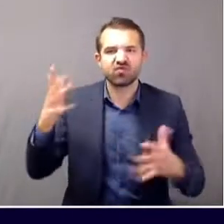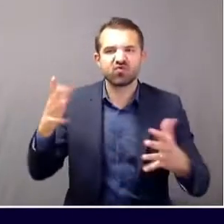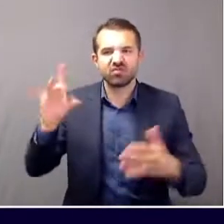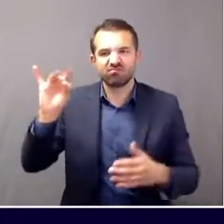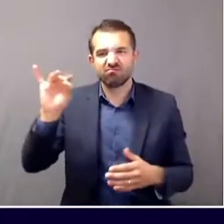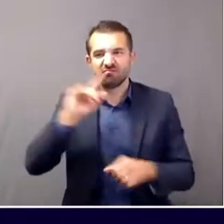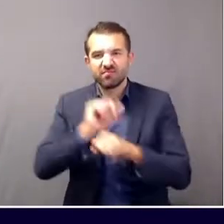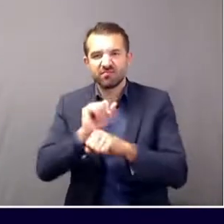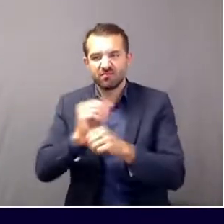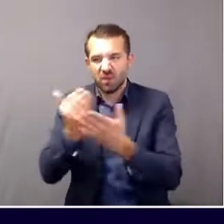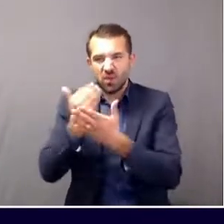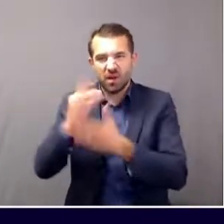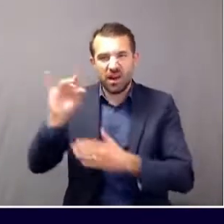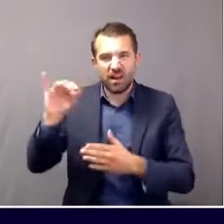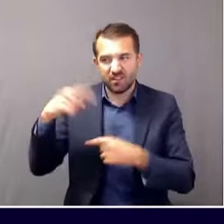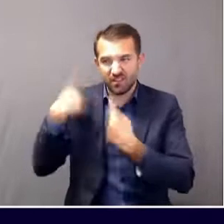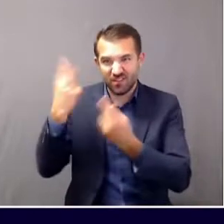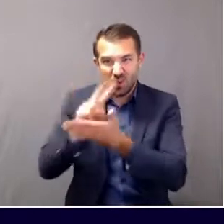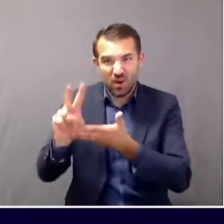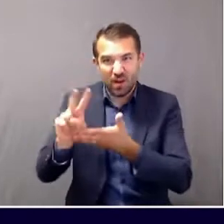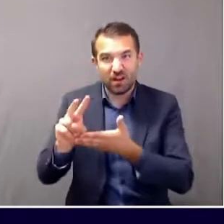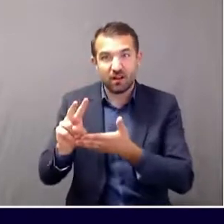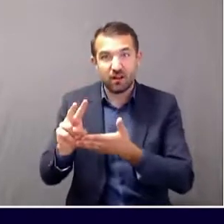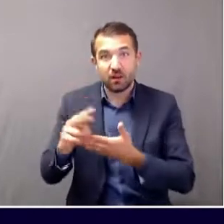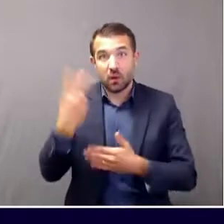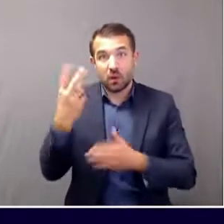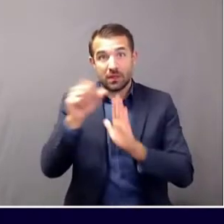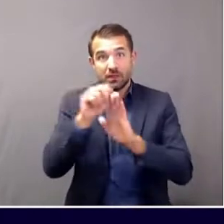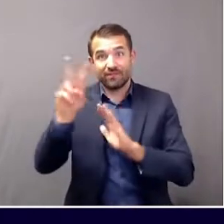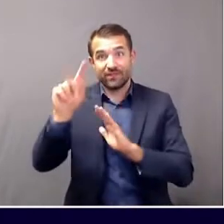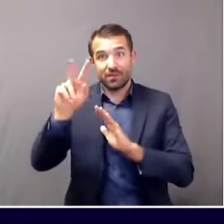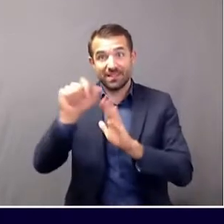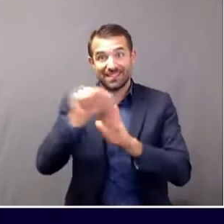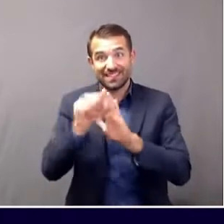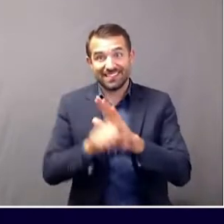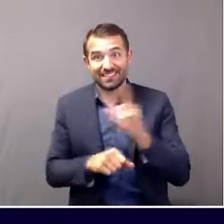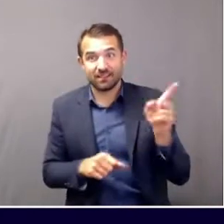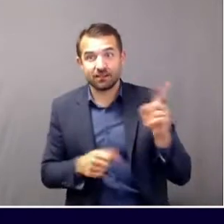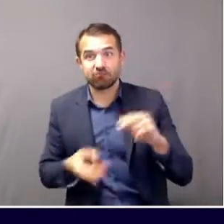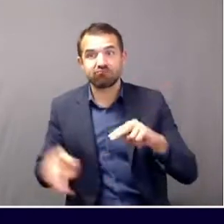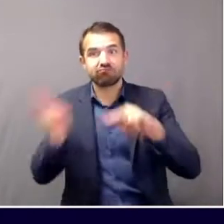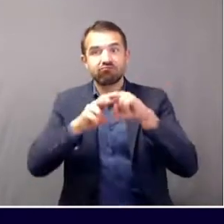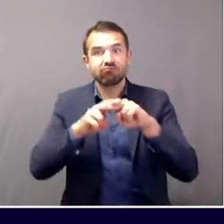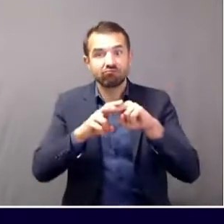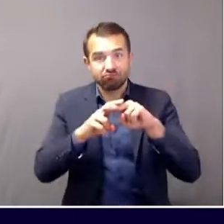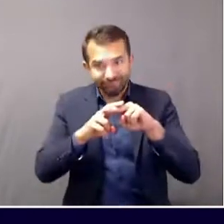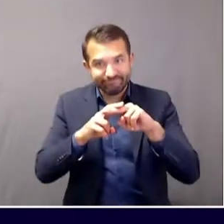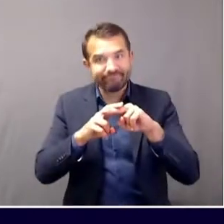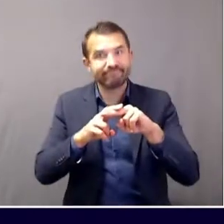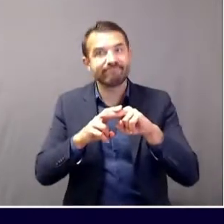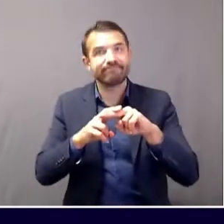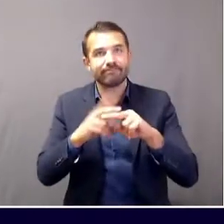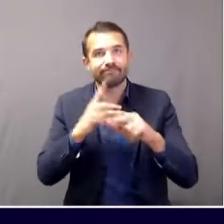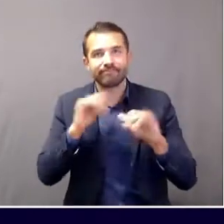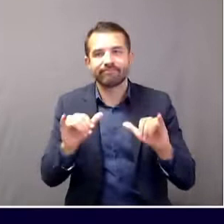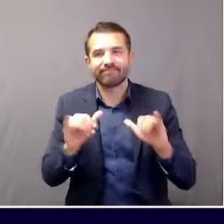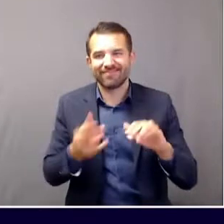paramount too has seen a slight increase but albeit with much